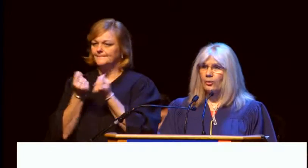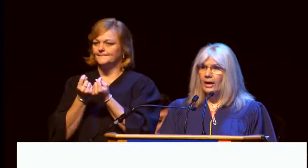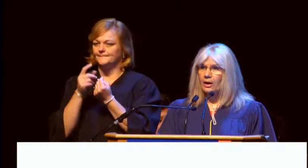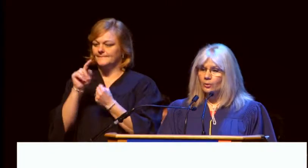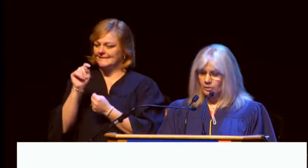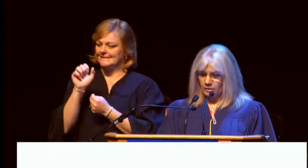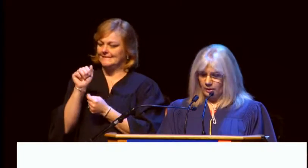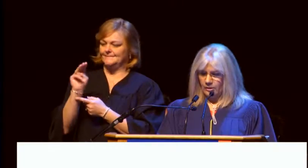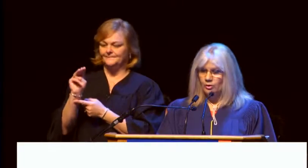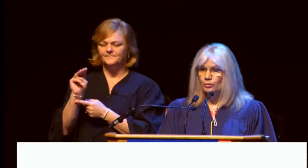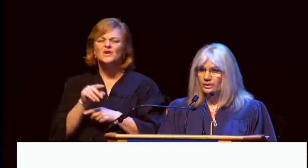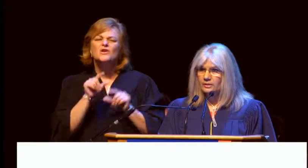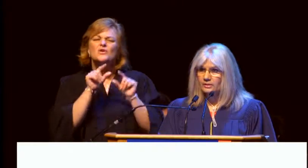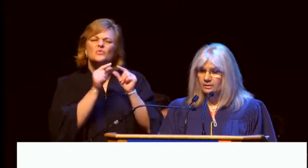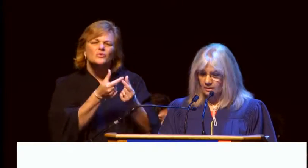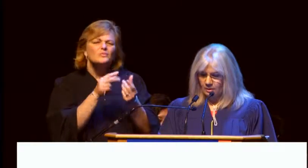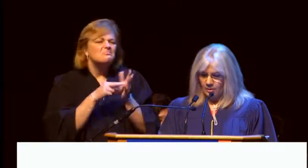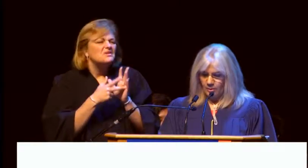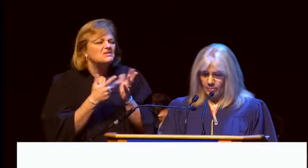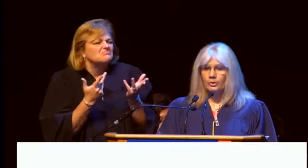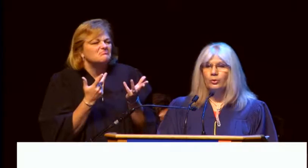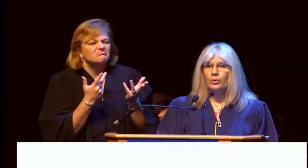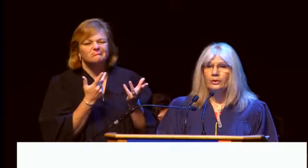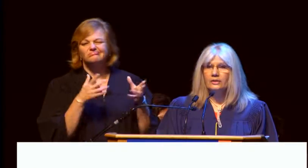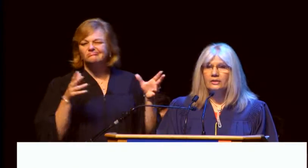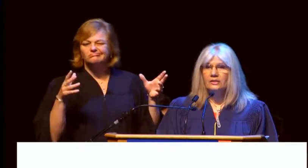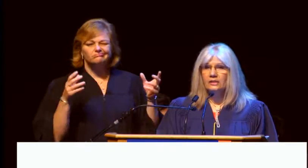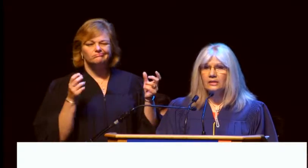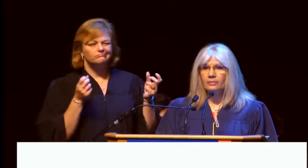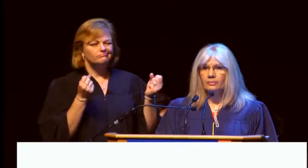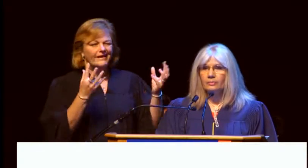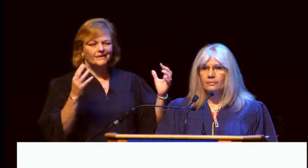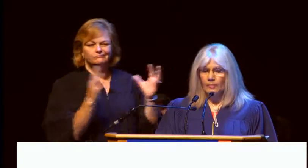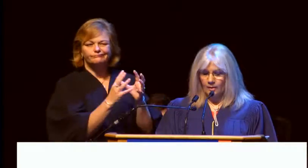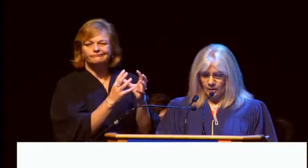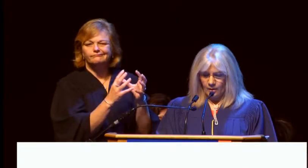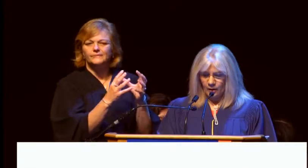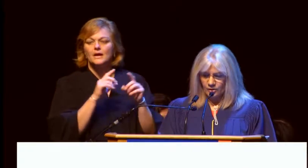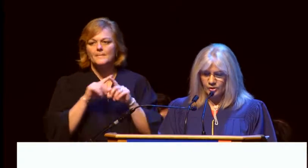WHILE "GROUP" JUST MEANS A COLLECTION, A CROWD OR A UNIT BUT, THE WORD "TEAM" CONJURES